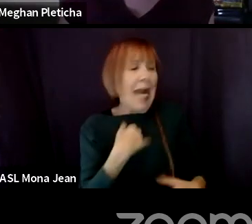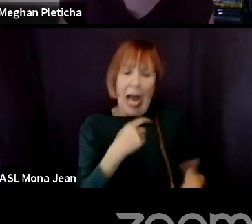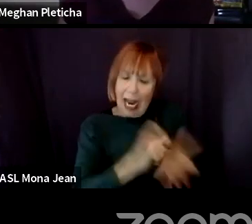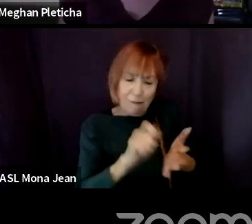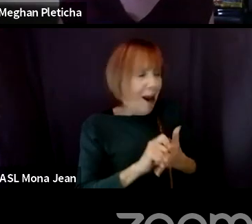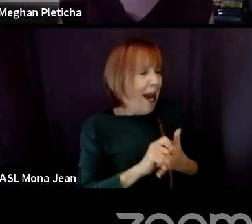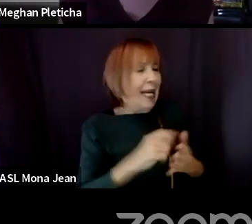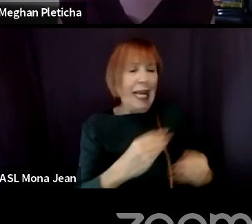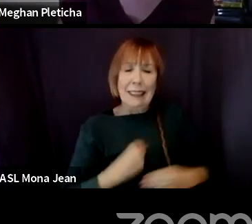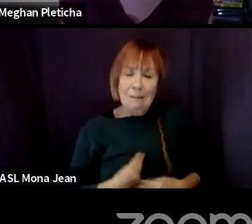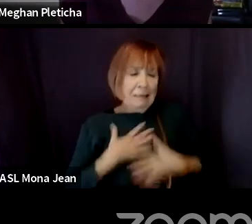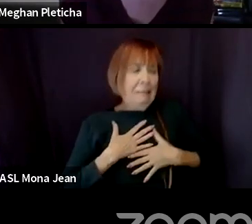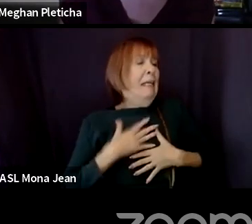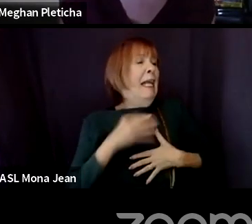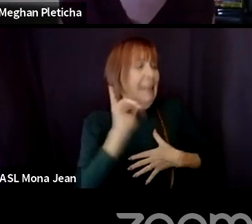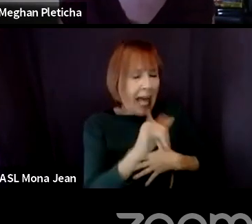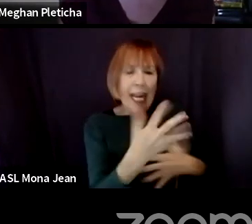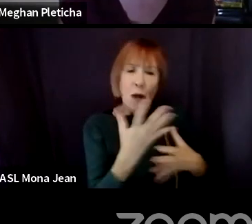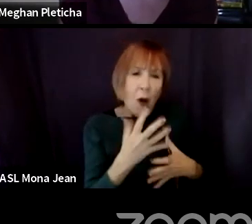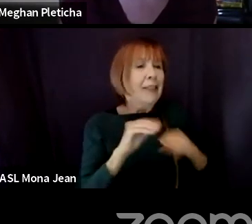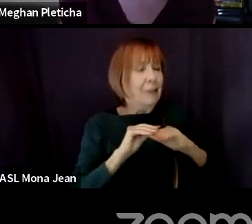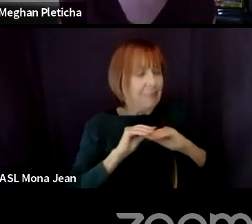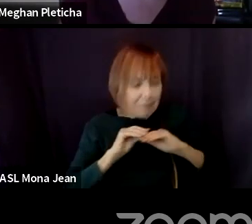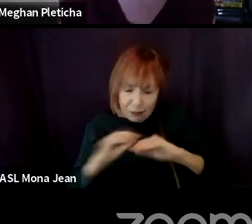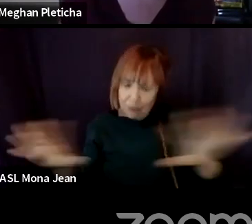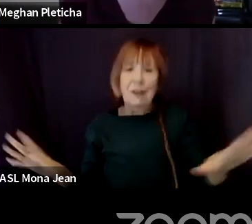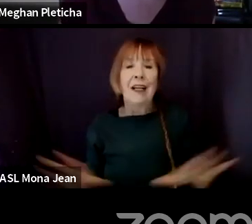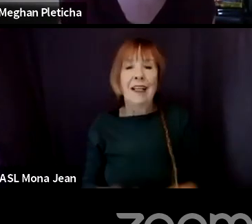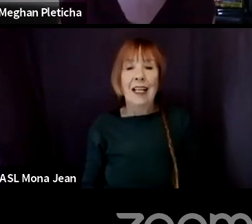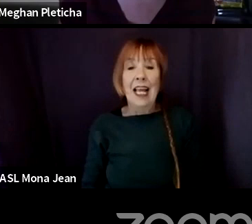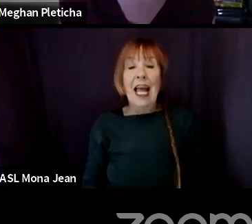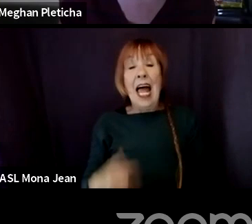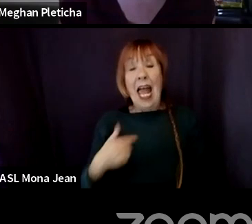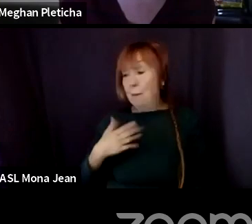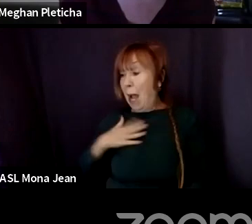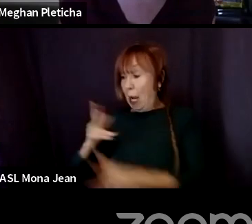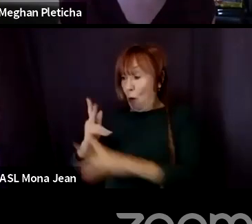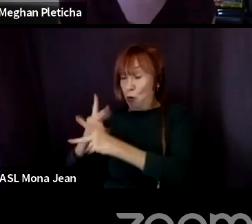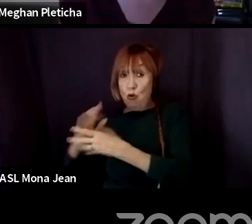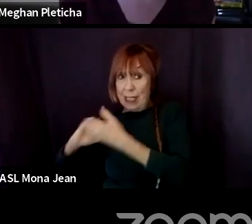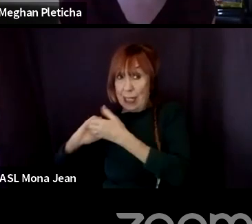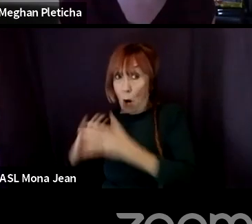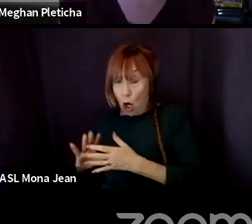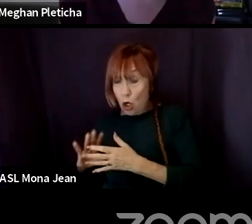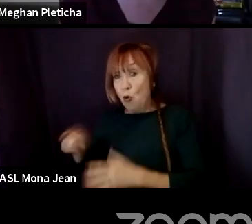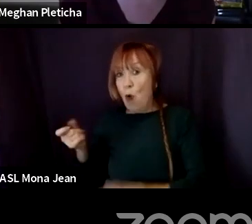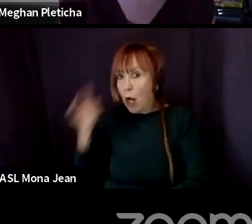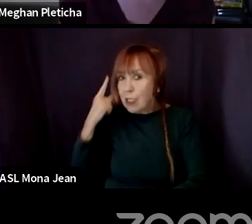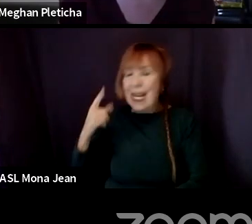and usually I've been blessed I've learned, especially through my producing partner who understands a lot about character